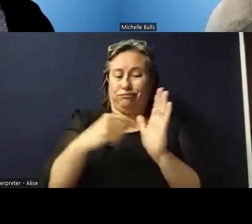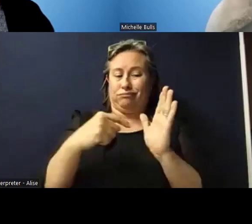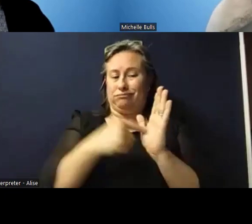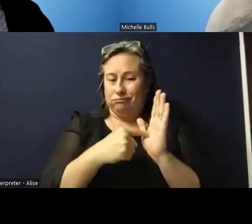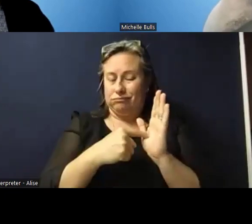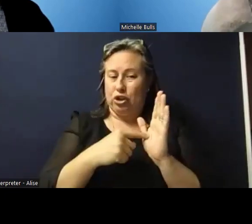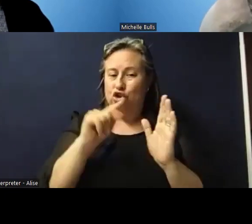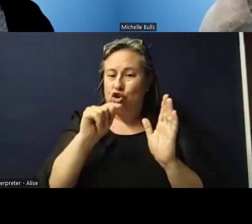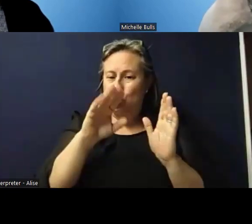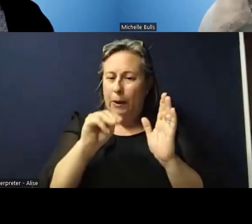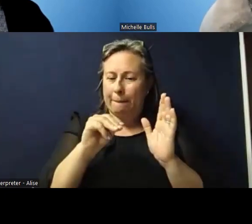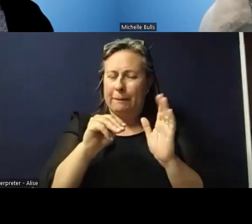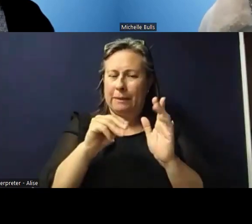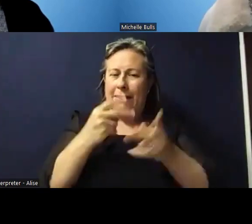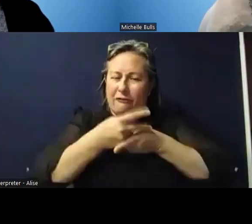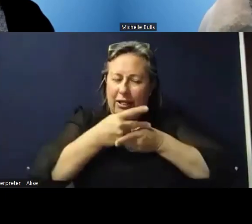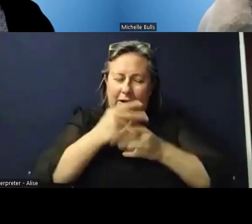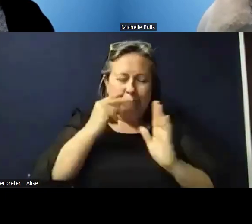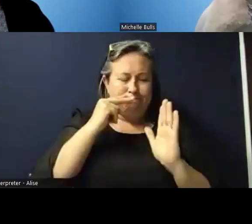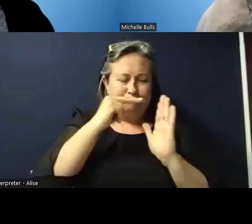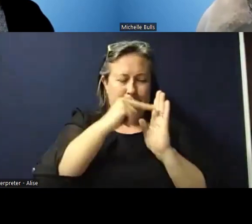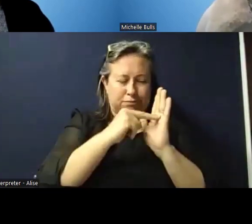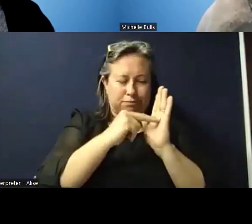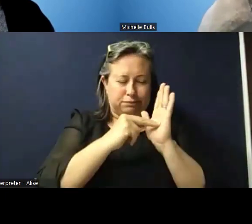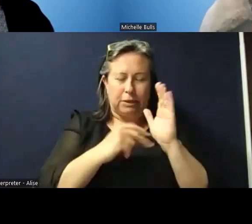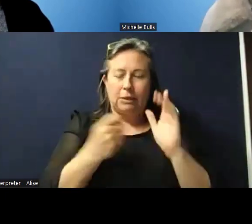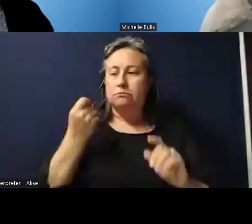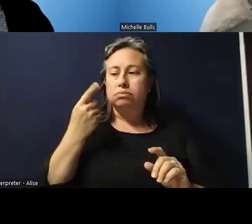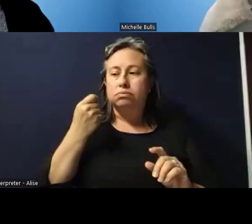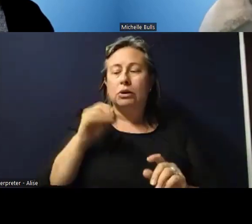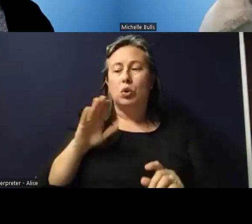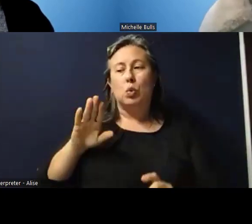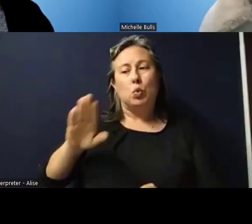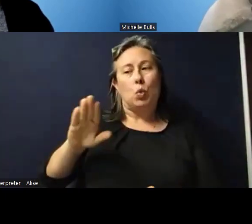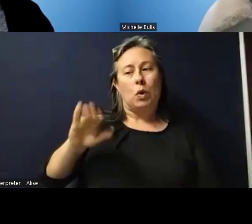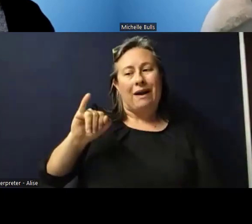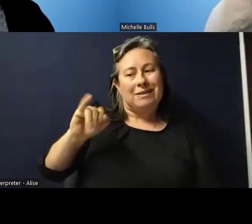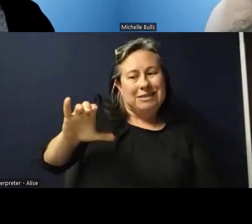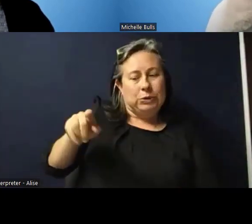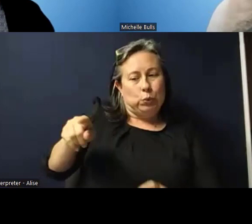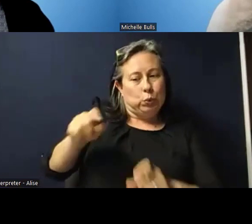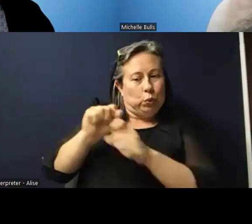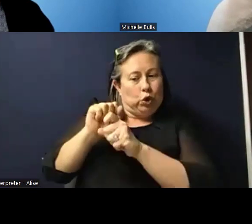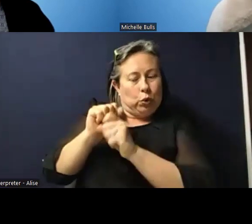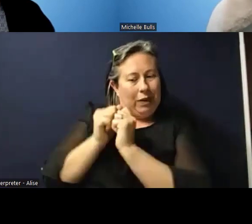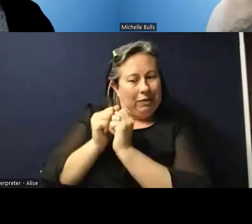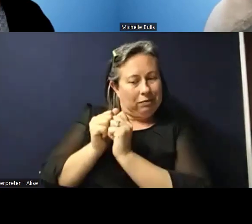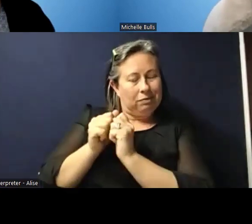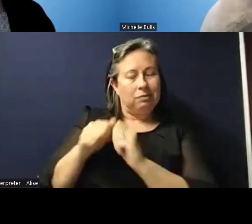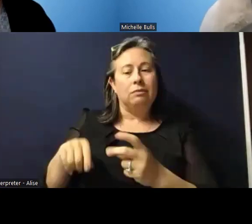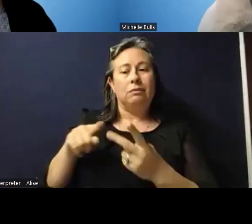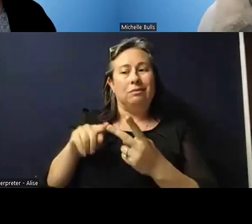so that you can understand which IC you're working with and what their expectations or requirements are.